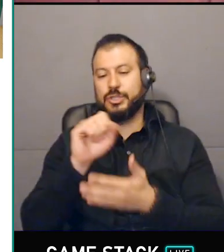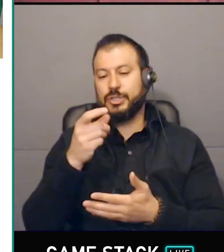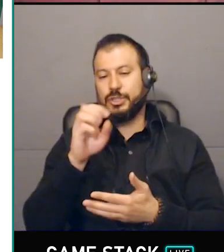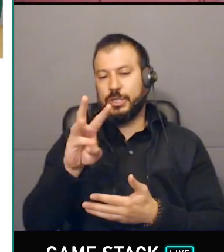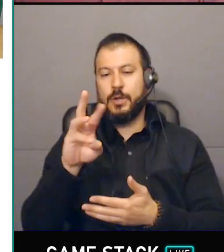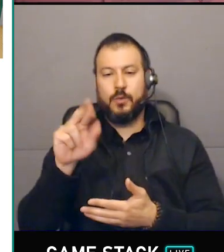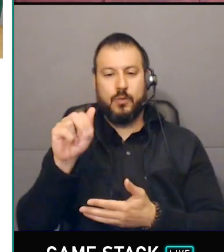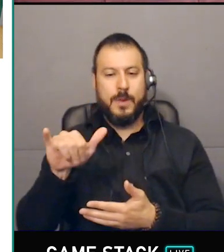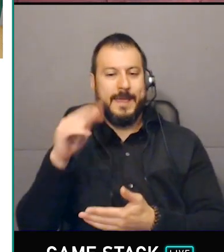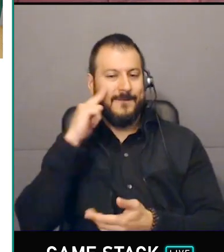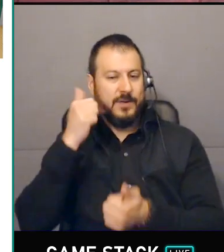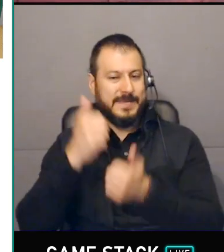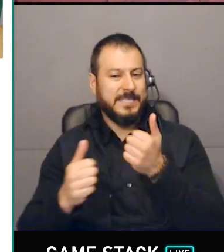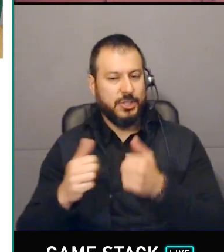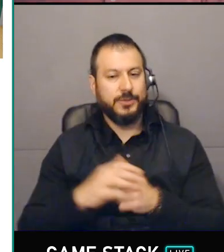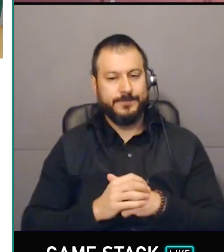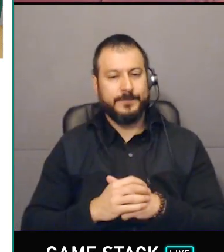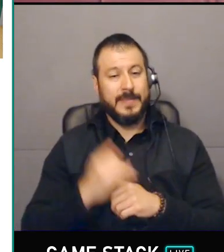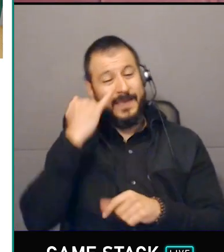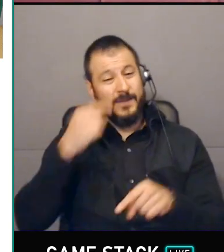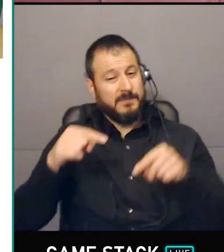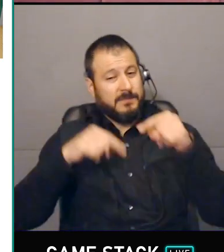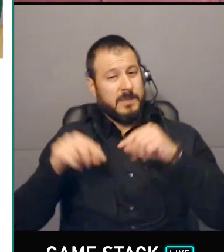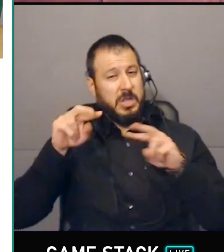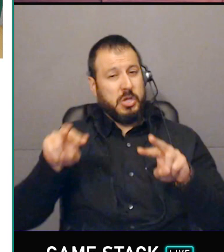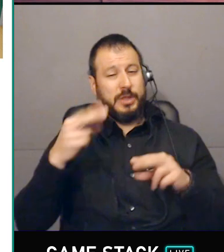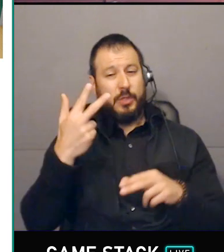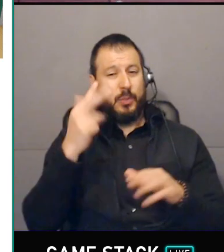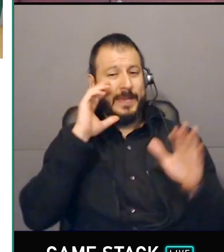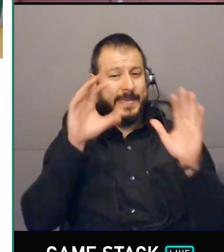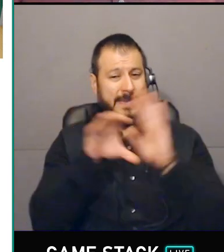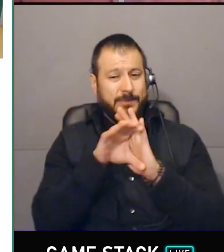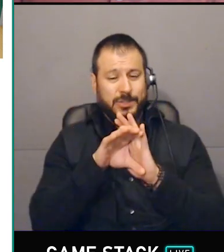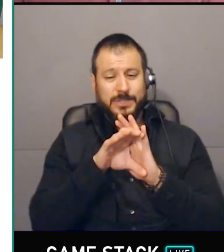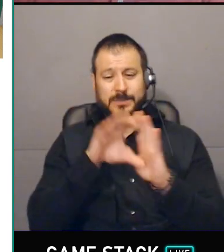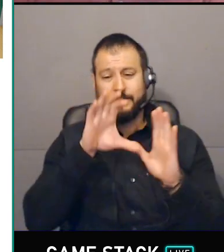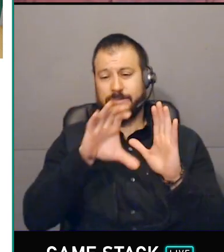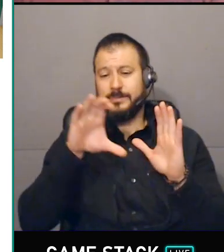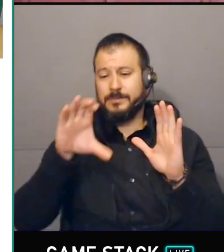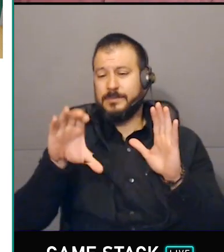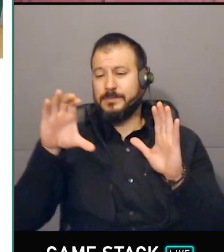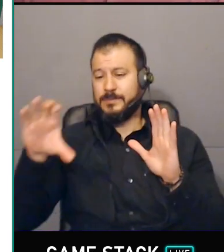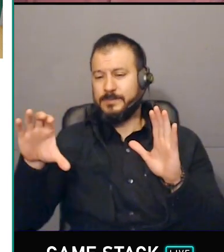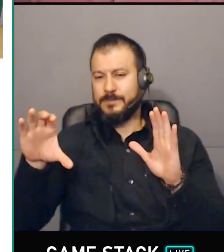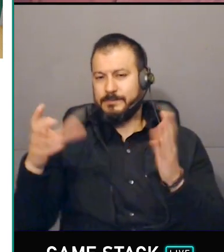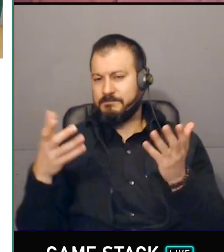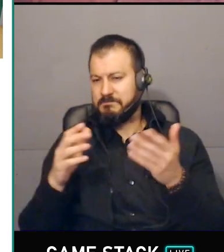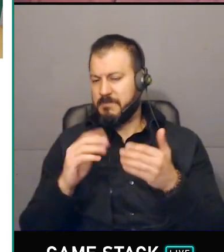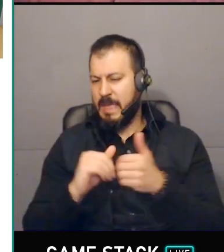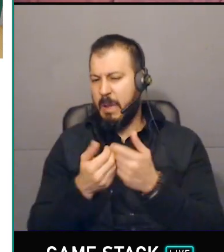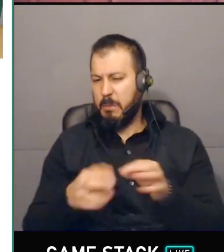Now, if you step back a little bit though and look at these three images, you might wonder how important are all of these rays,